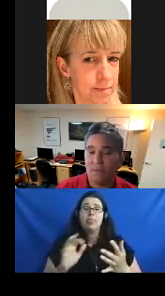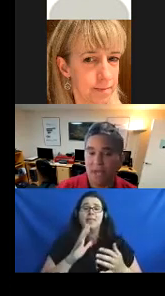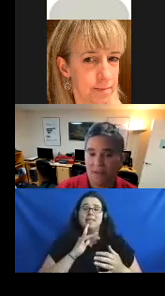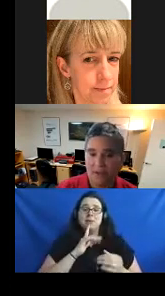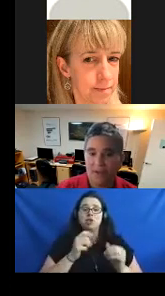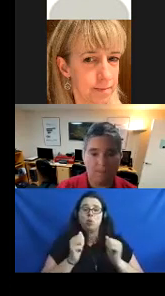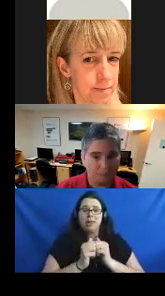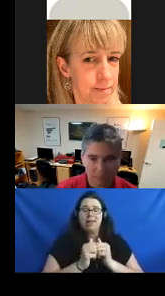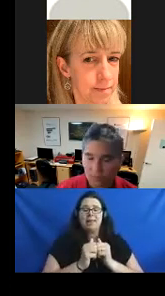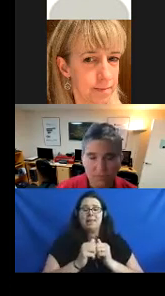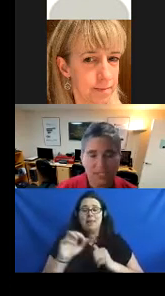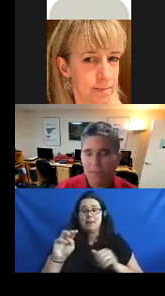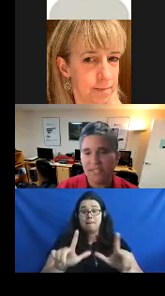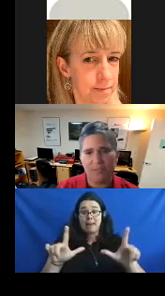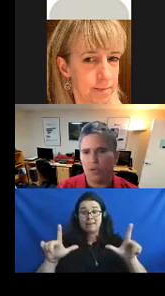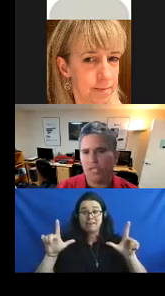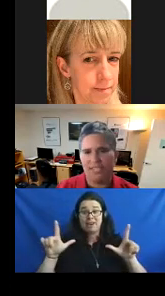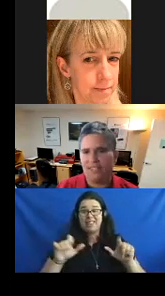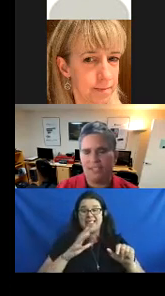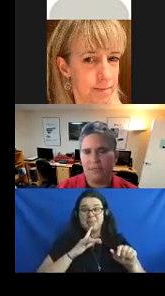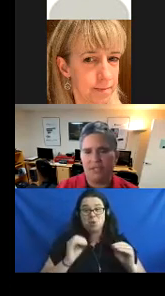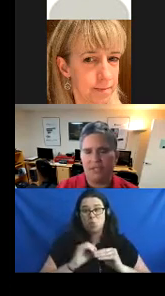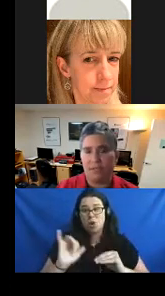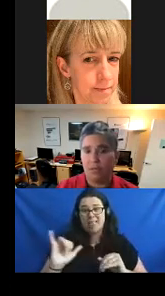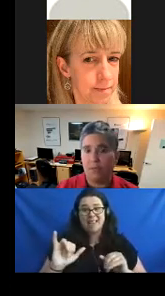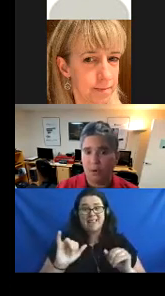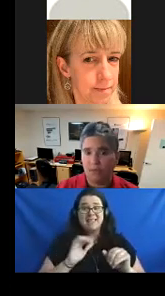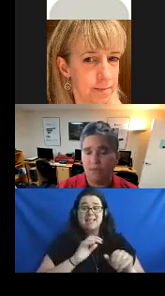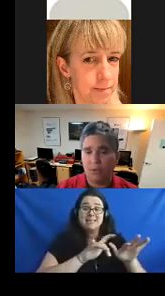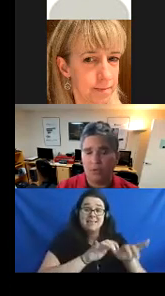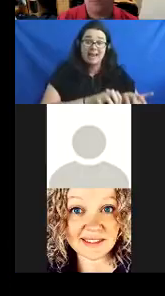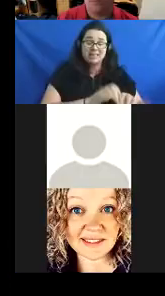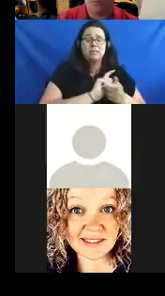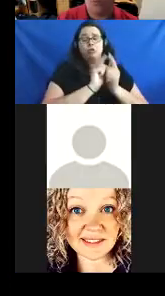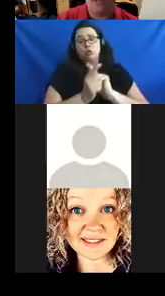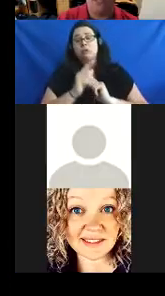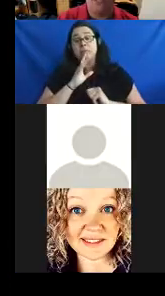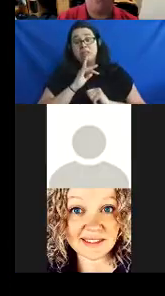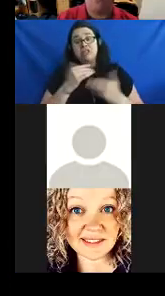MAGNIFIER IS BASICALLY MORE LIKE TEXT-TO-SPEECH. IT'S PRETTY POWERFUL, WORKS WELL, BUT NOT A